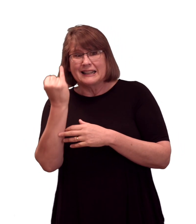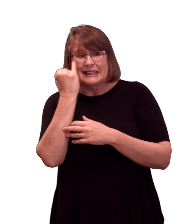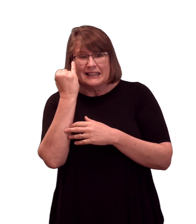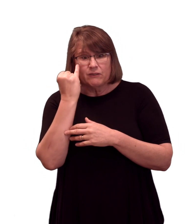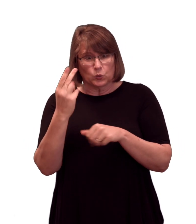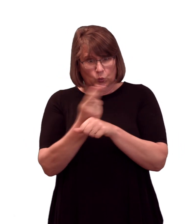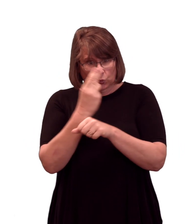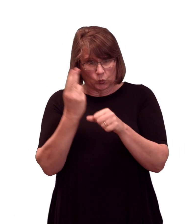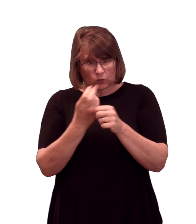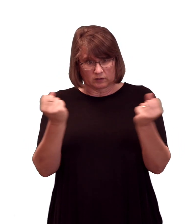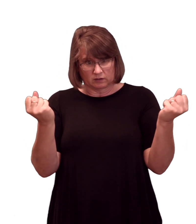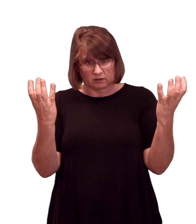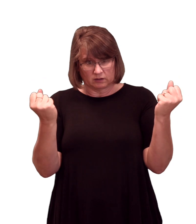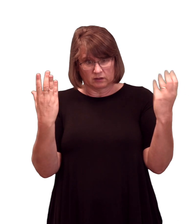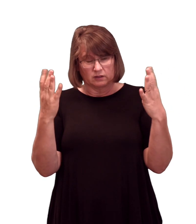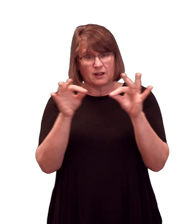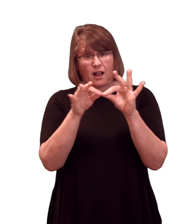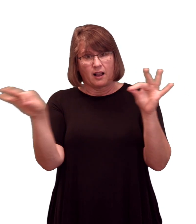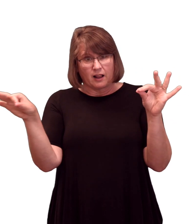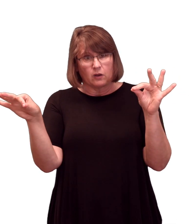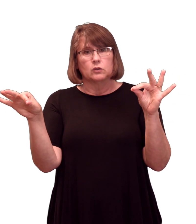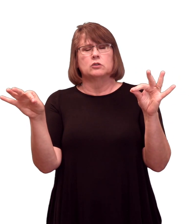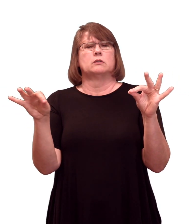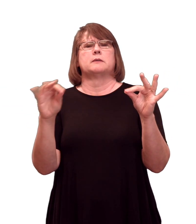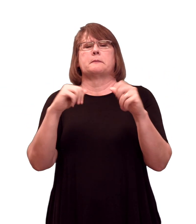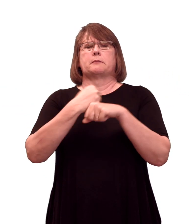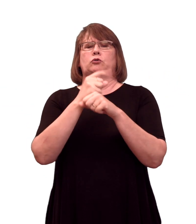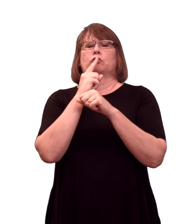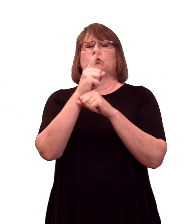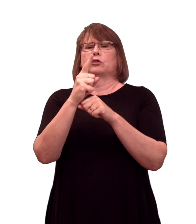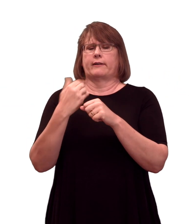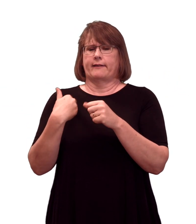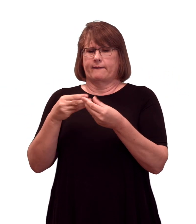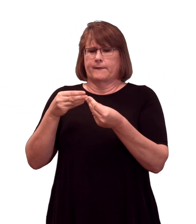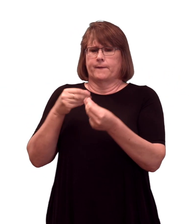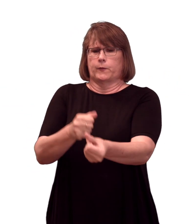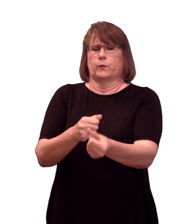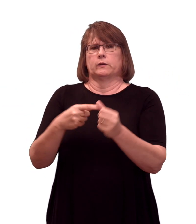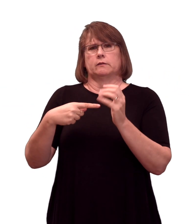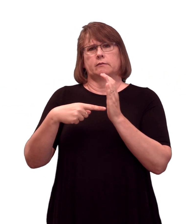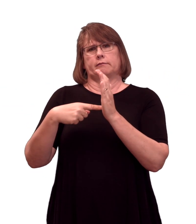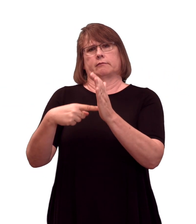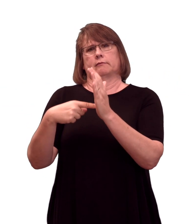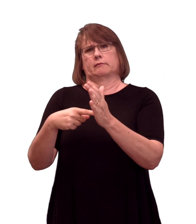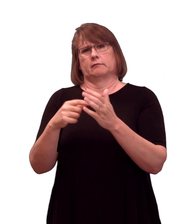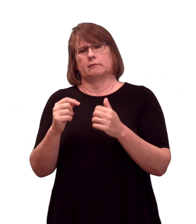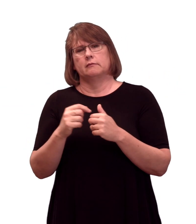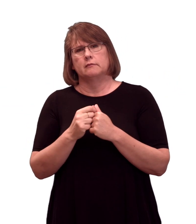and if sign language is used, if there are fluent models.